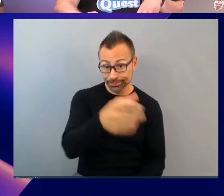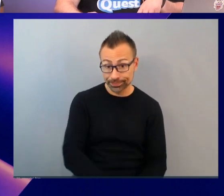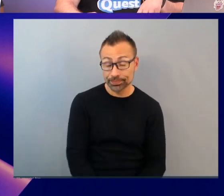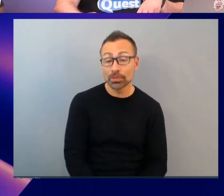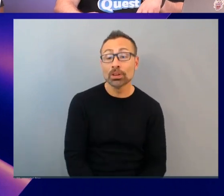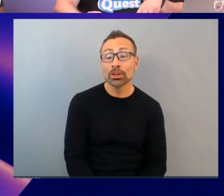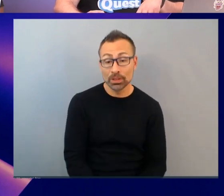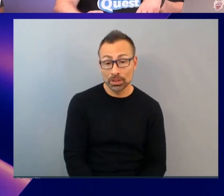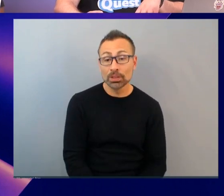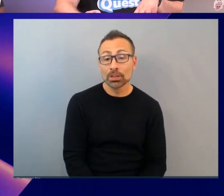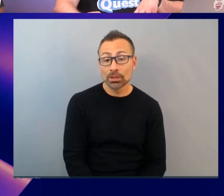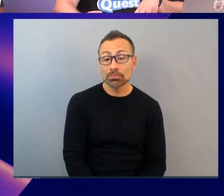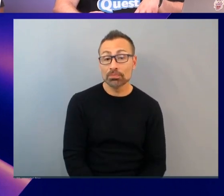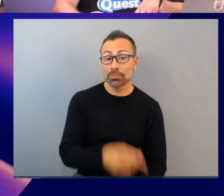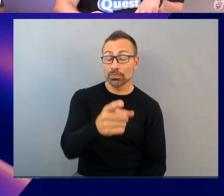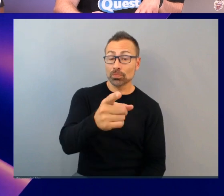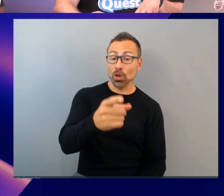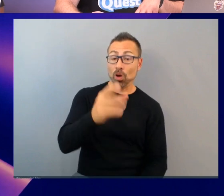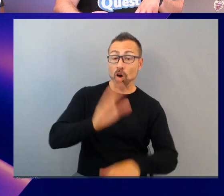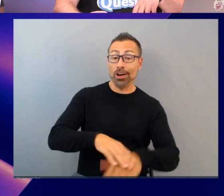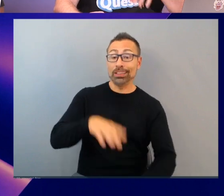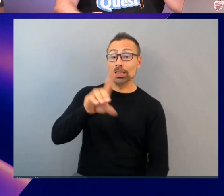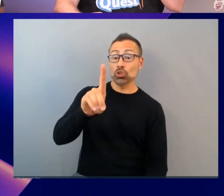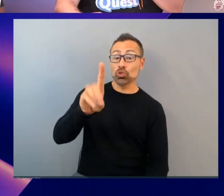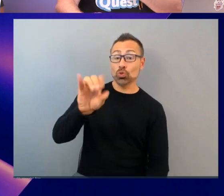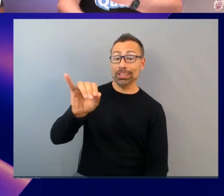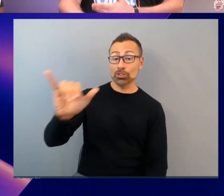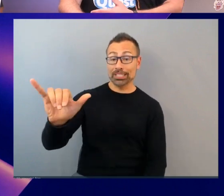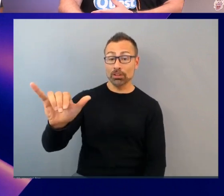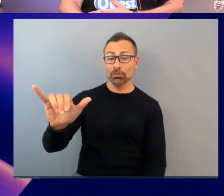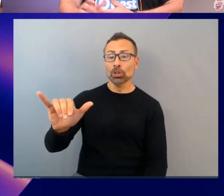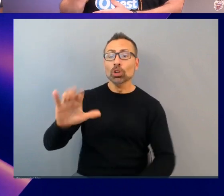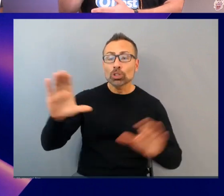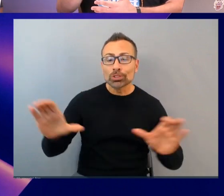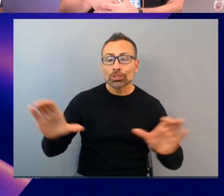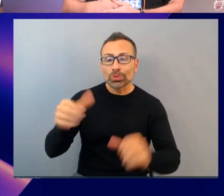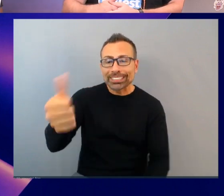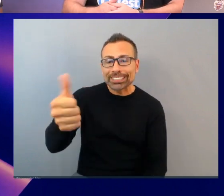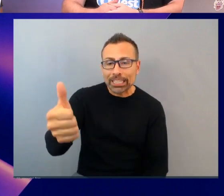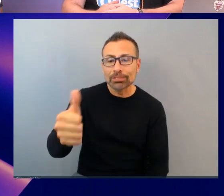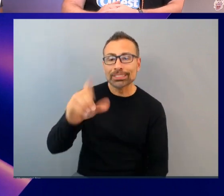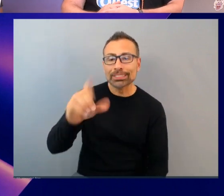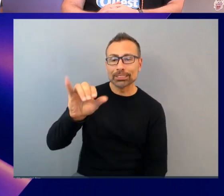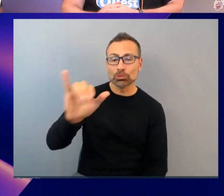and on the do it yourself fashion, you need to validate. So there is a game node, for example,